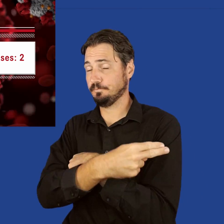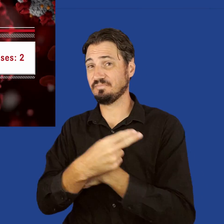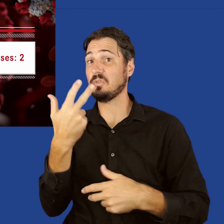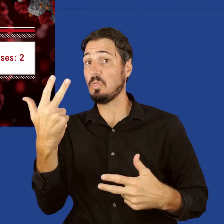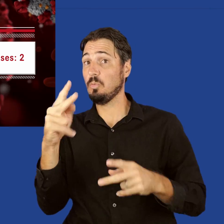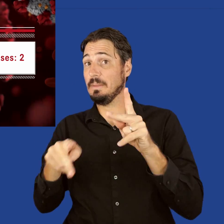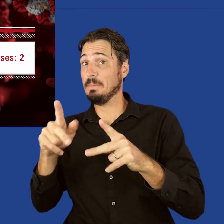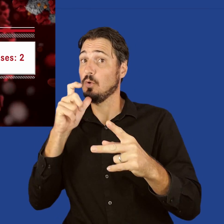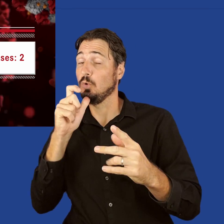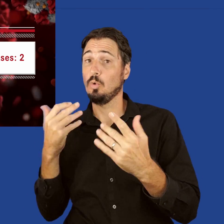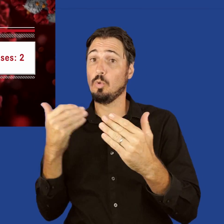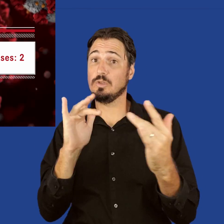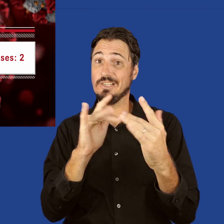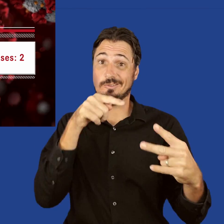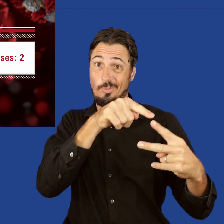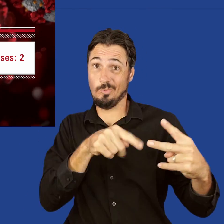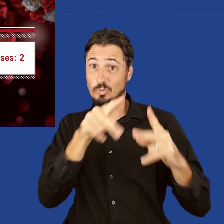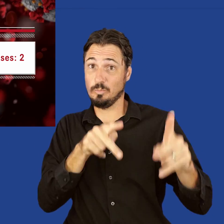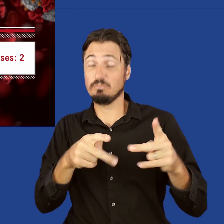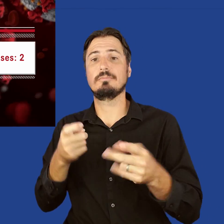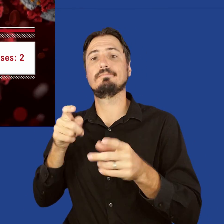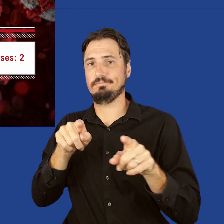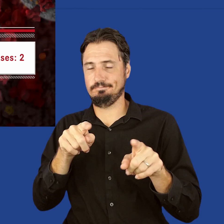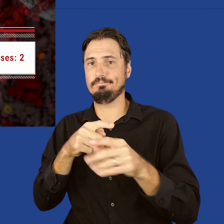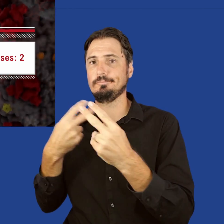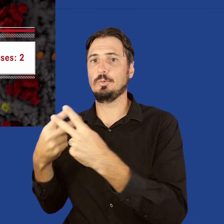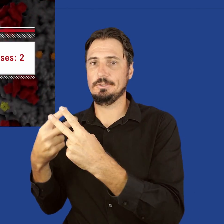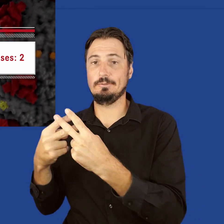cases are in quarantine Our cumulative case count remains at 59.